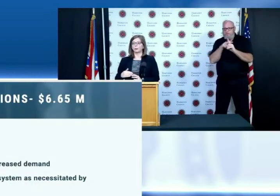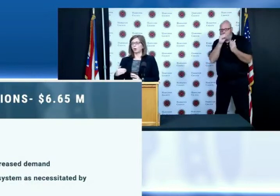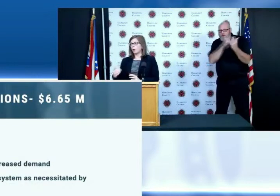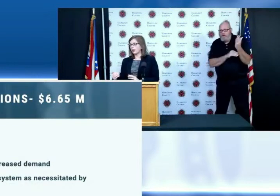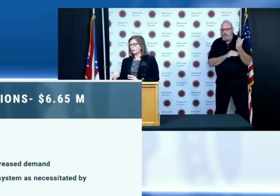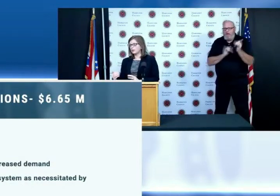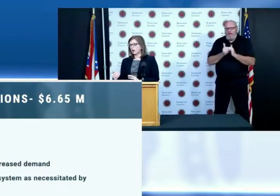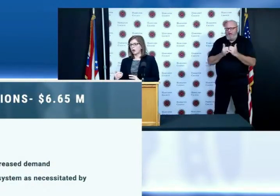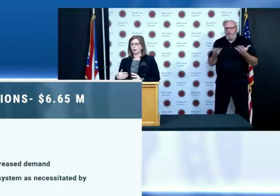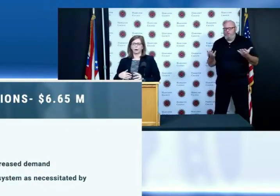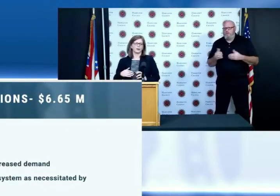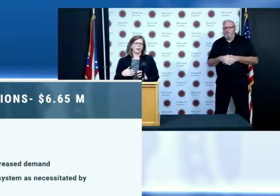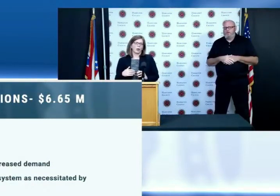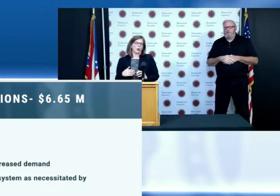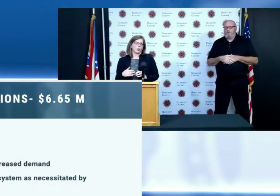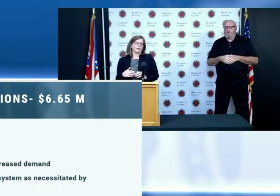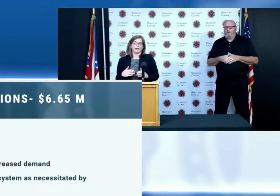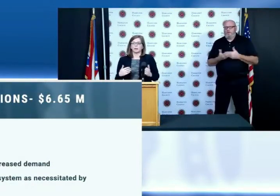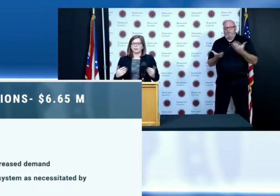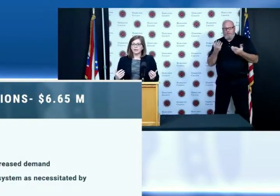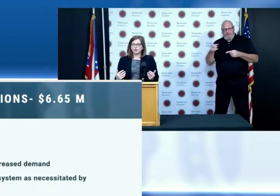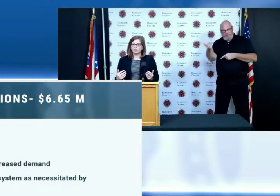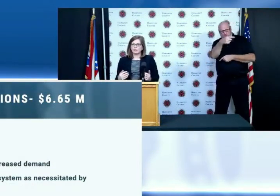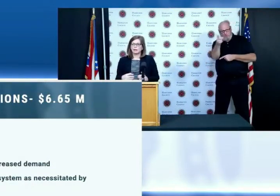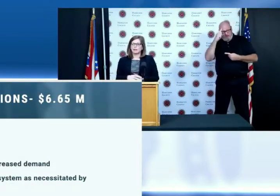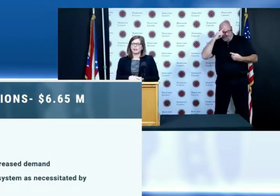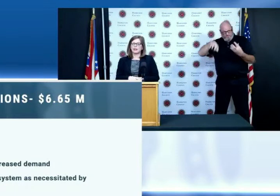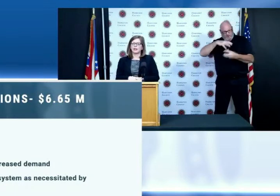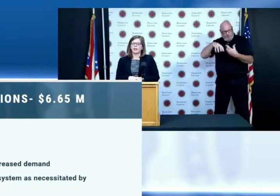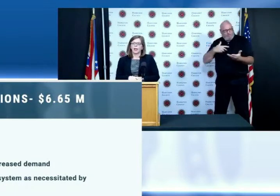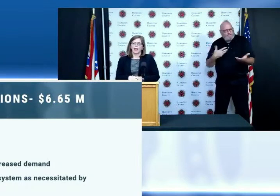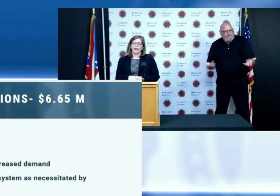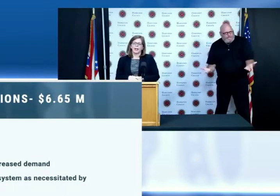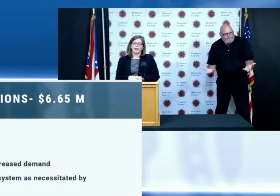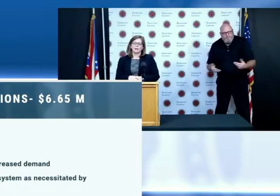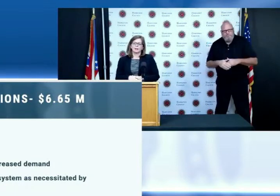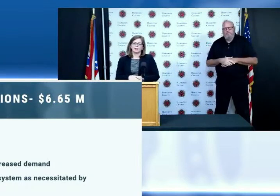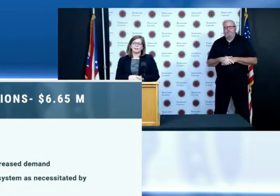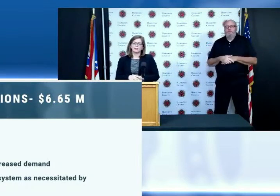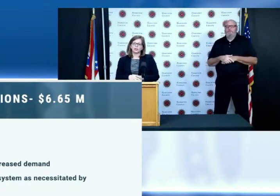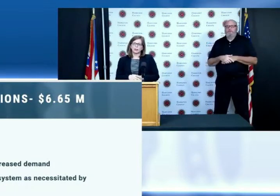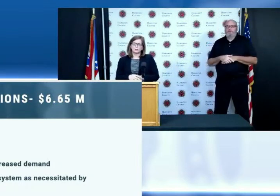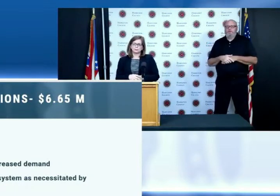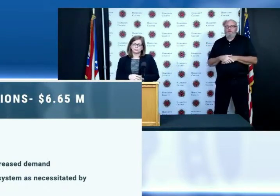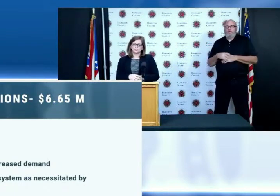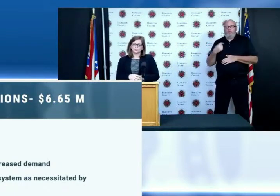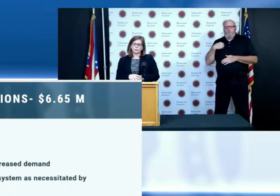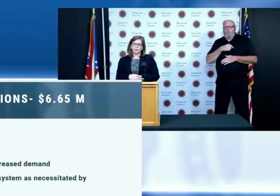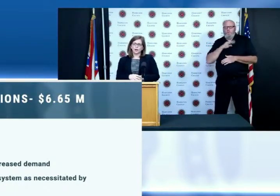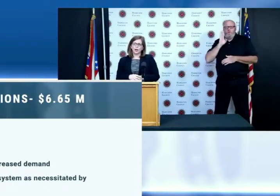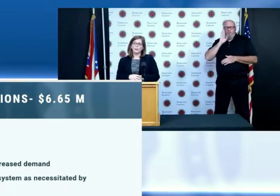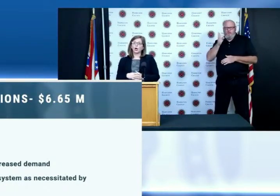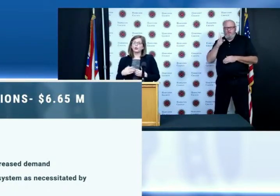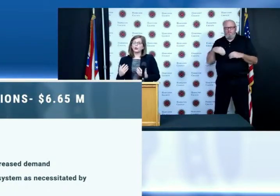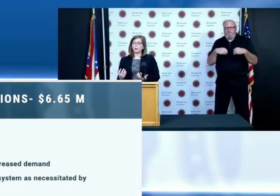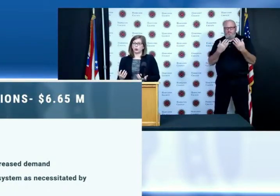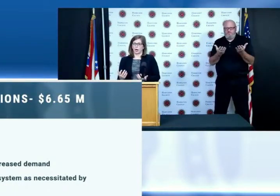requirements are or what what documentation may be needed and in addition there are new programs